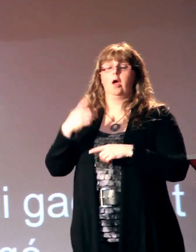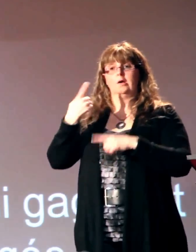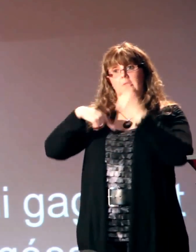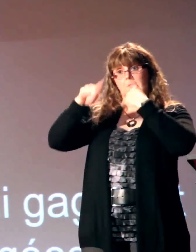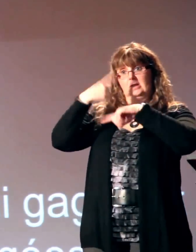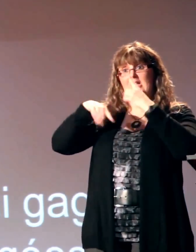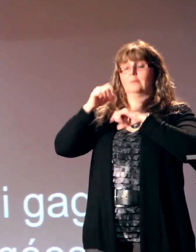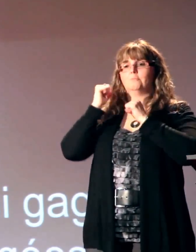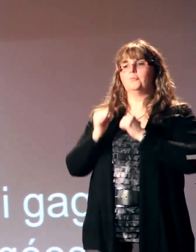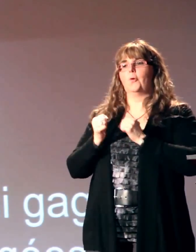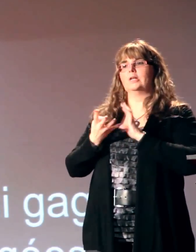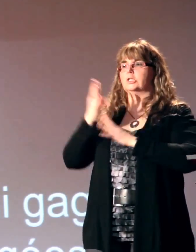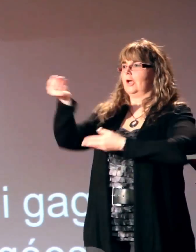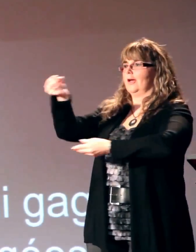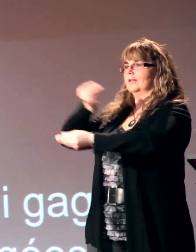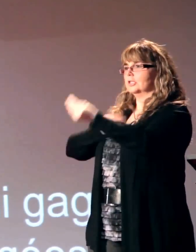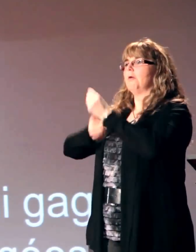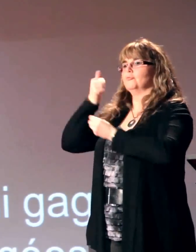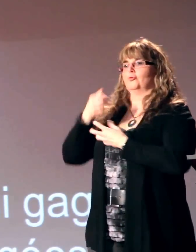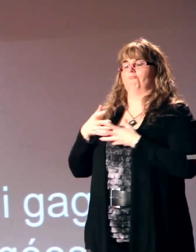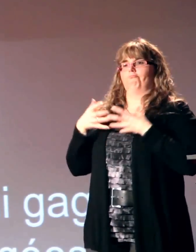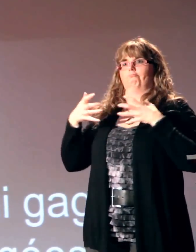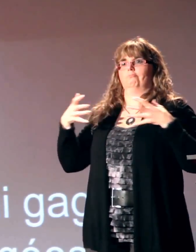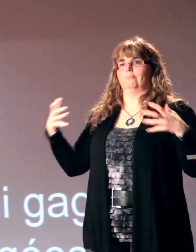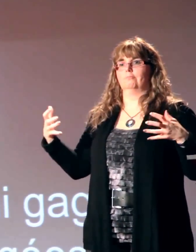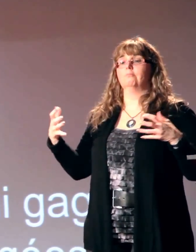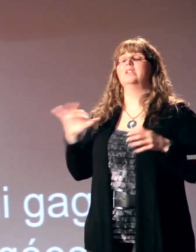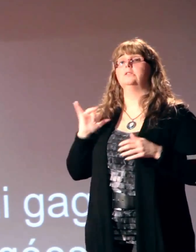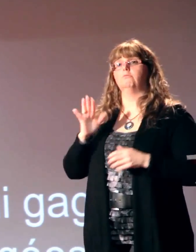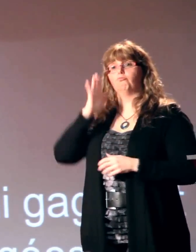Research can push this even further.